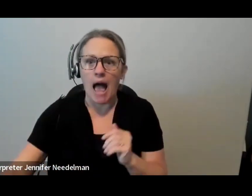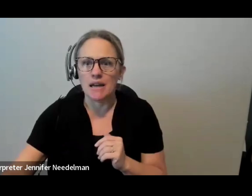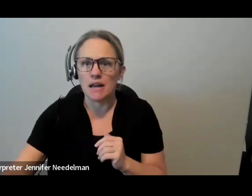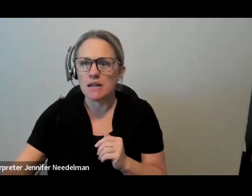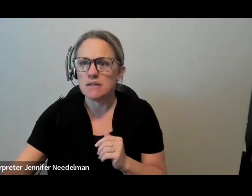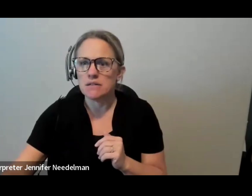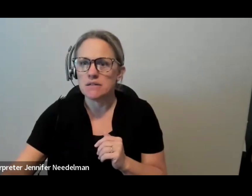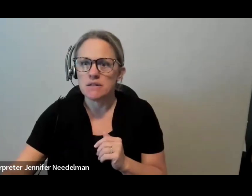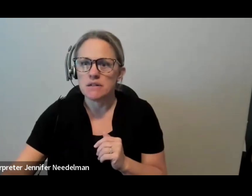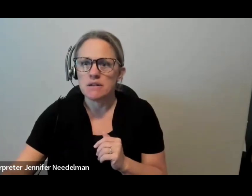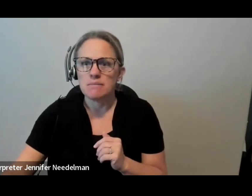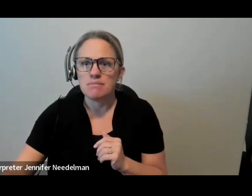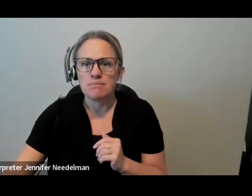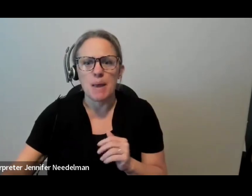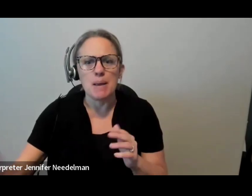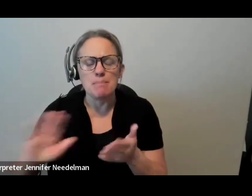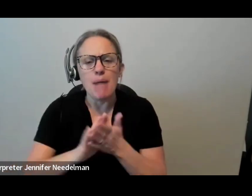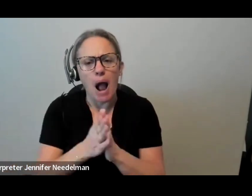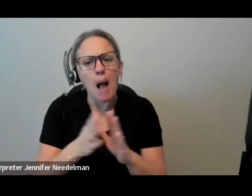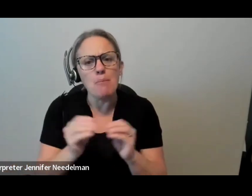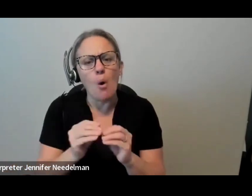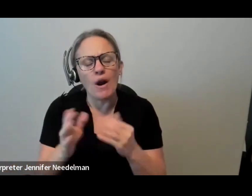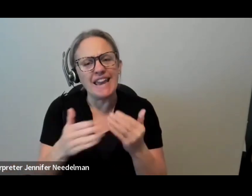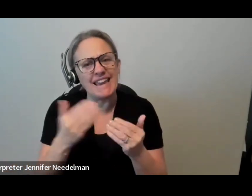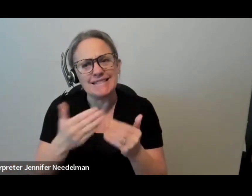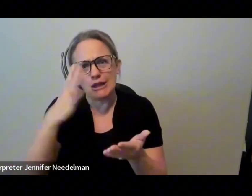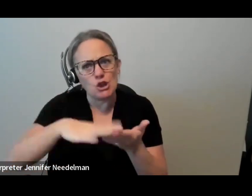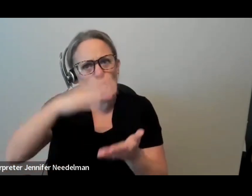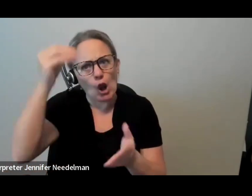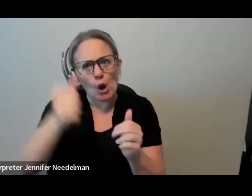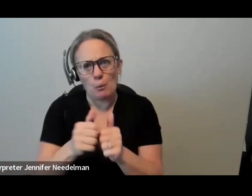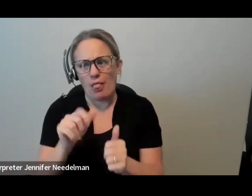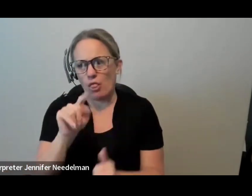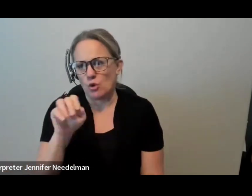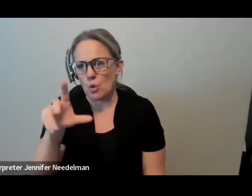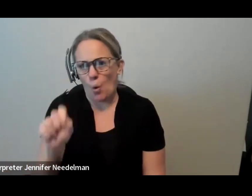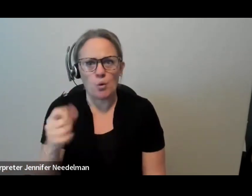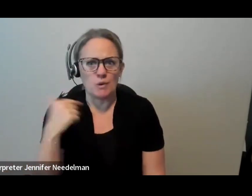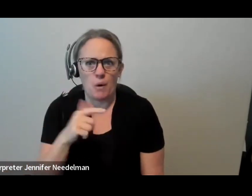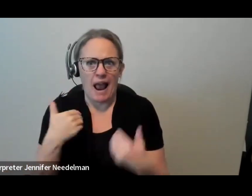to learn with the tools we have out there, things being easier to figure out the AI.